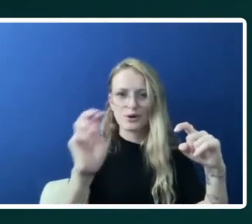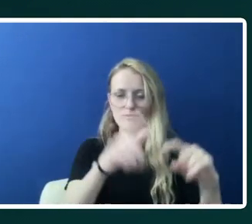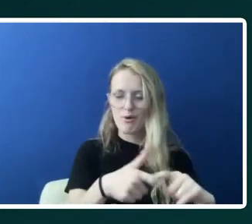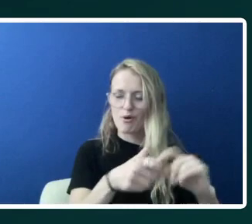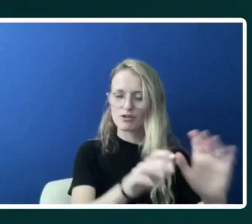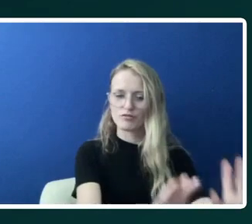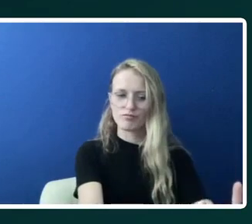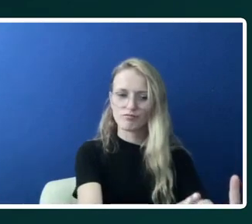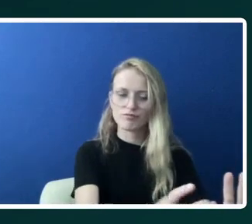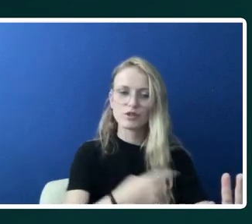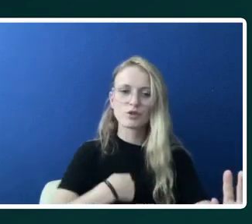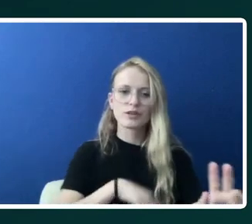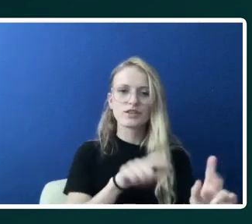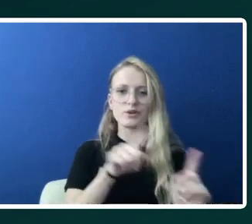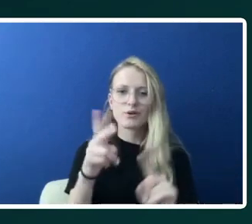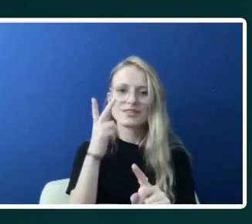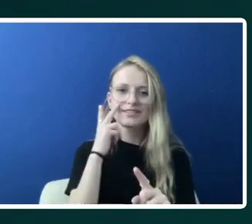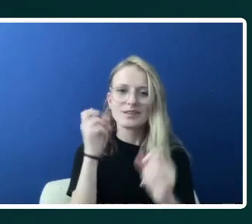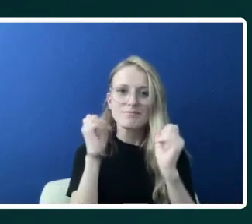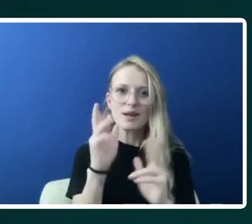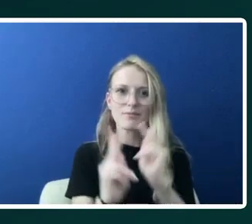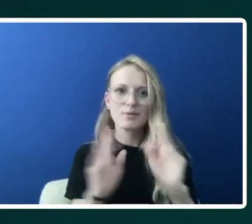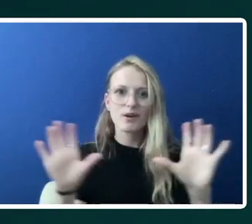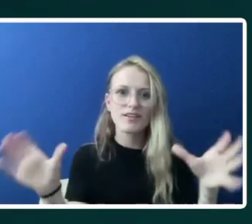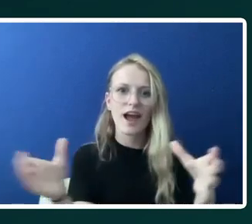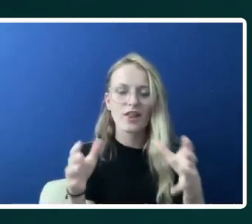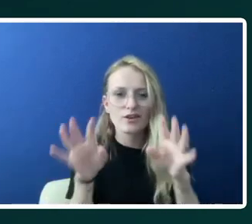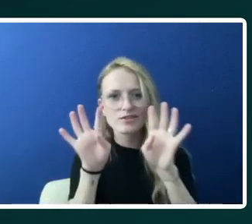a large group had gathered at this portrait, which we see on the left. And the portrait